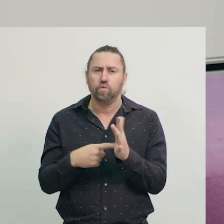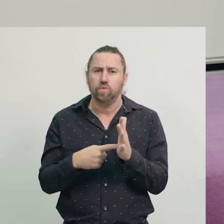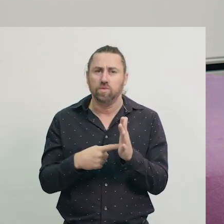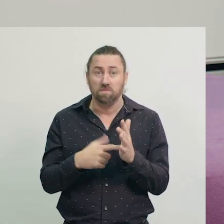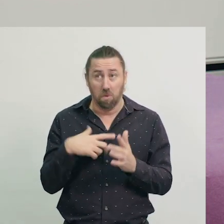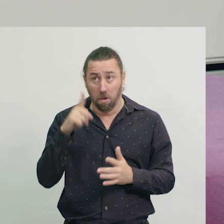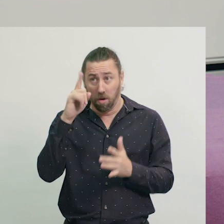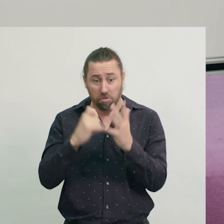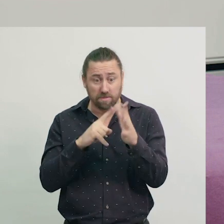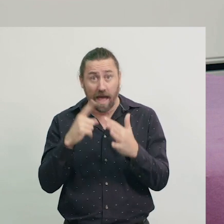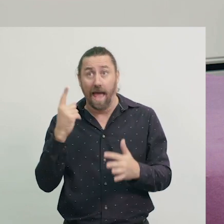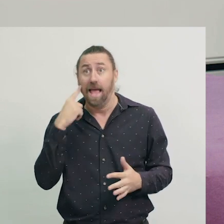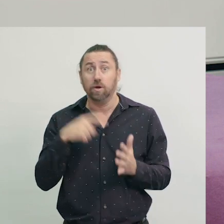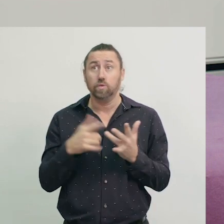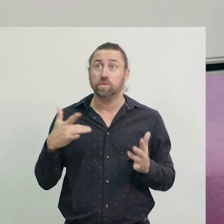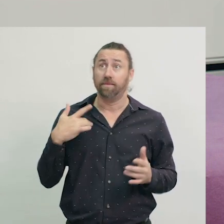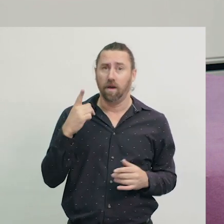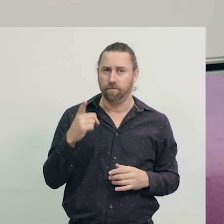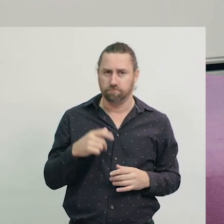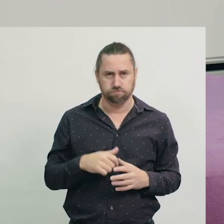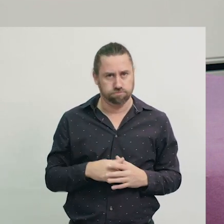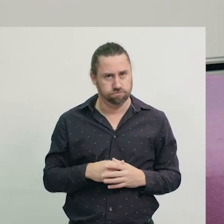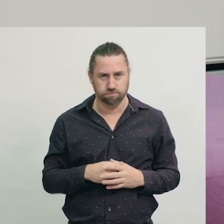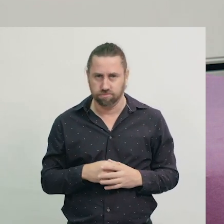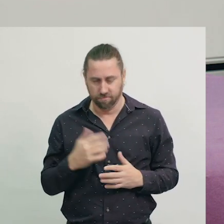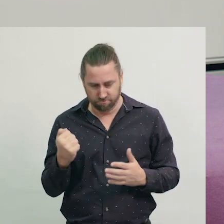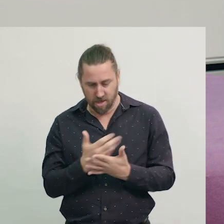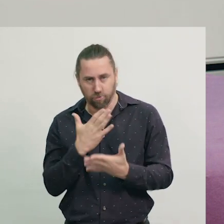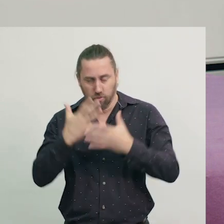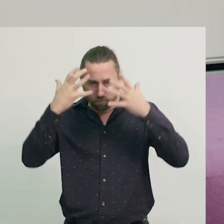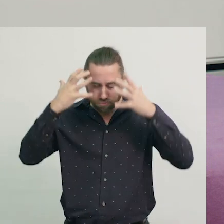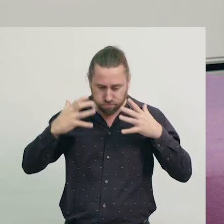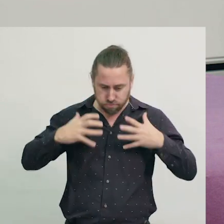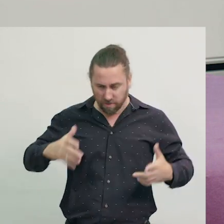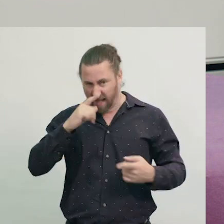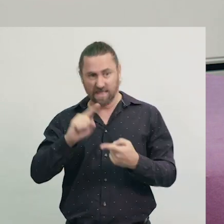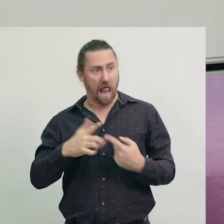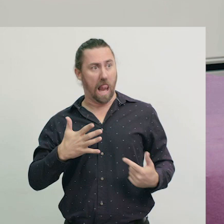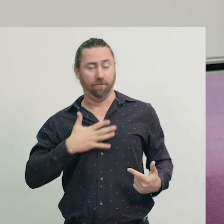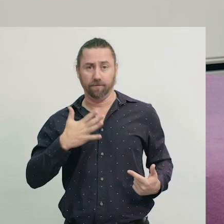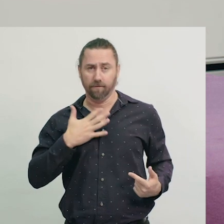This means that, when designing spacesuits, scientists have to carefully consider the Moon’s environment.